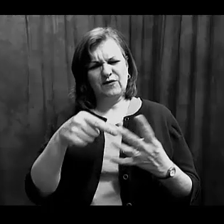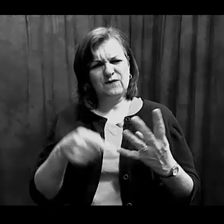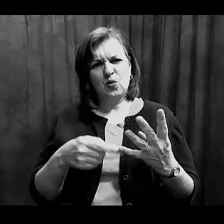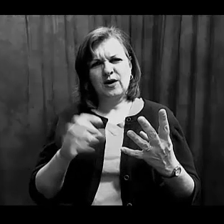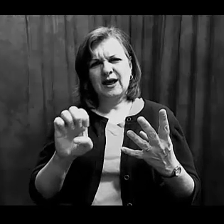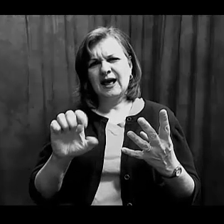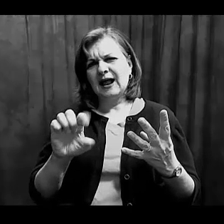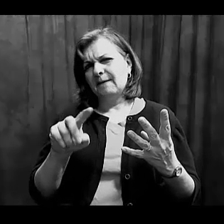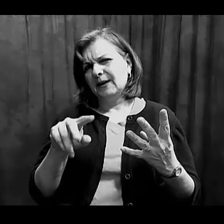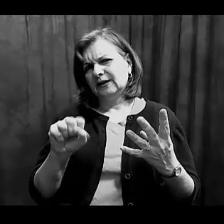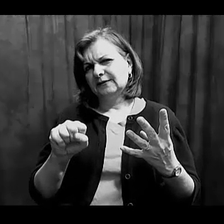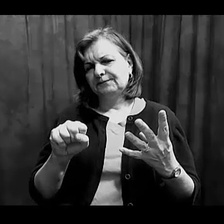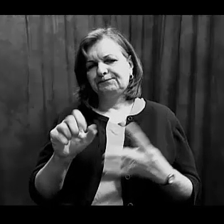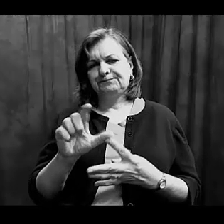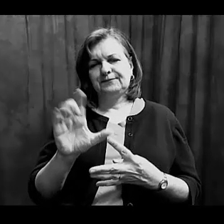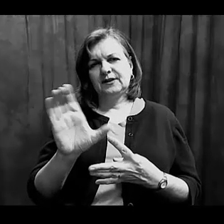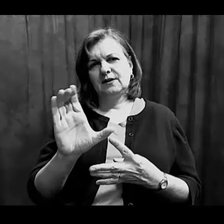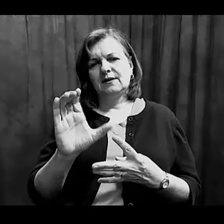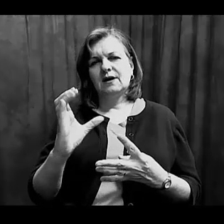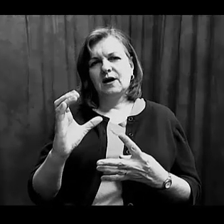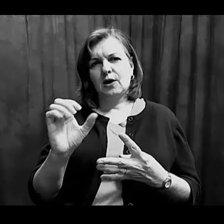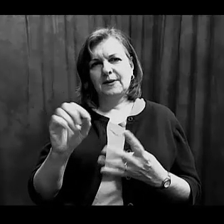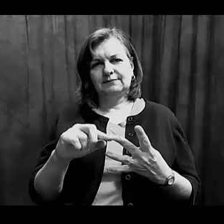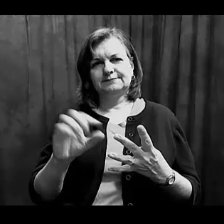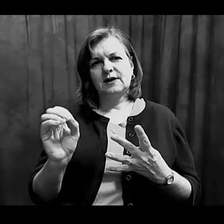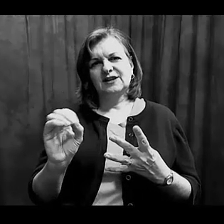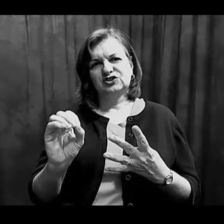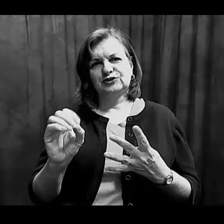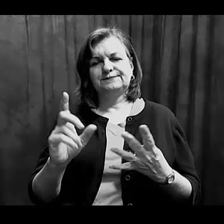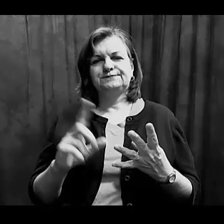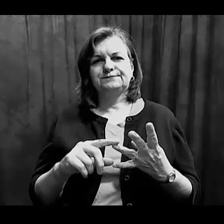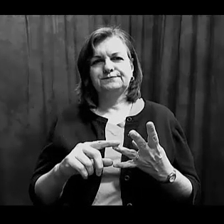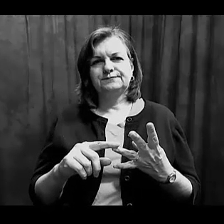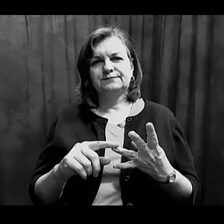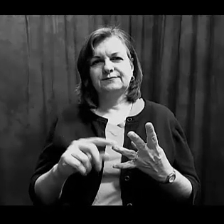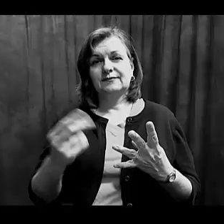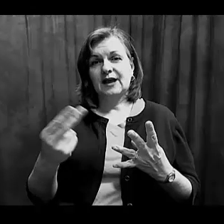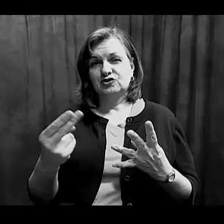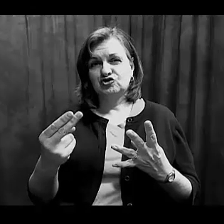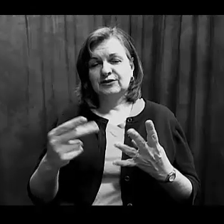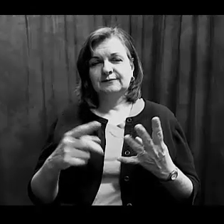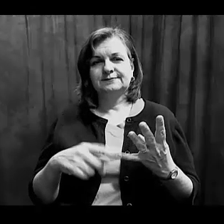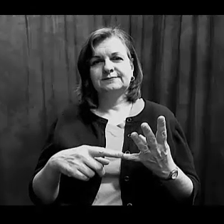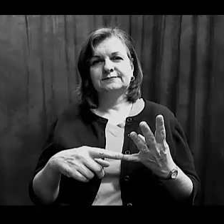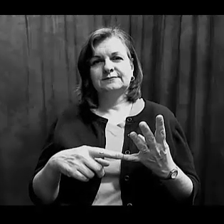what do you think they are? carbon oxygen